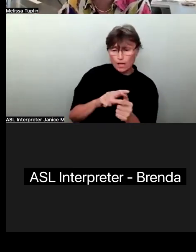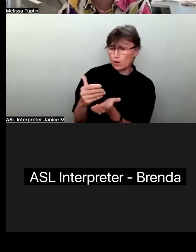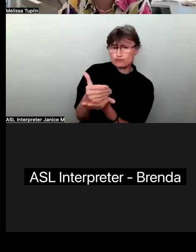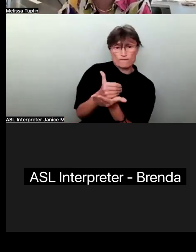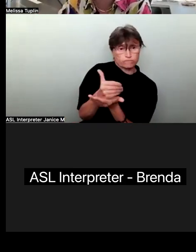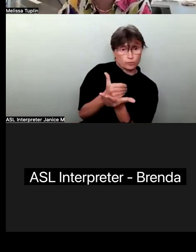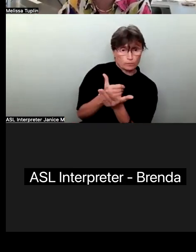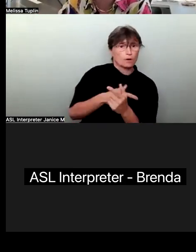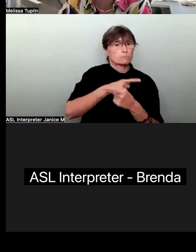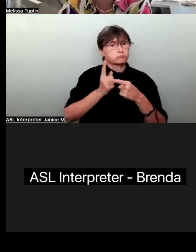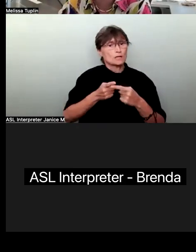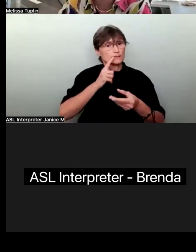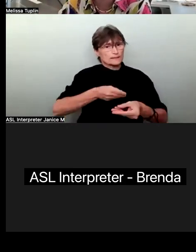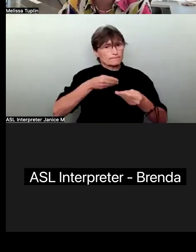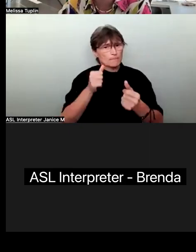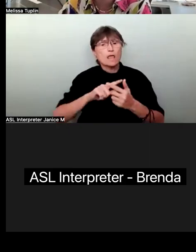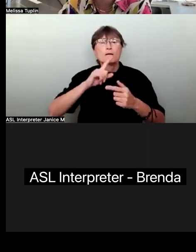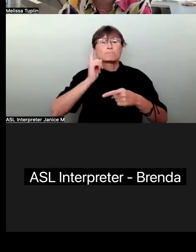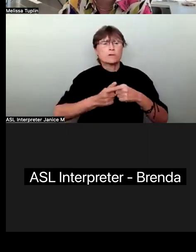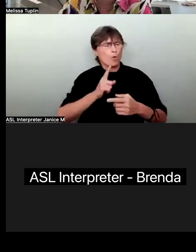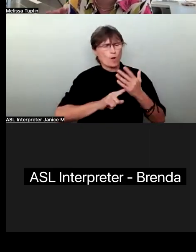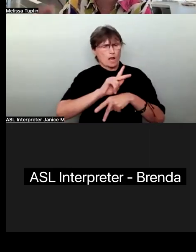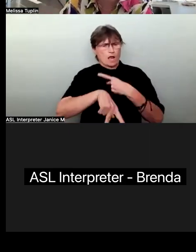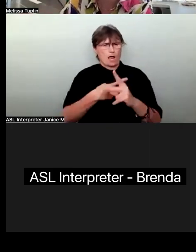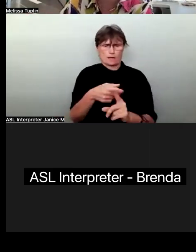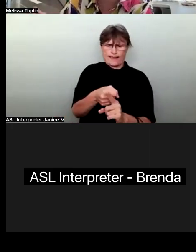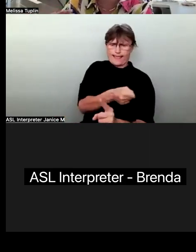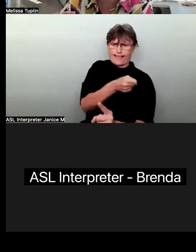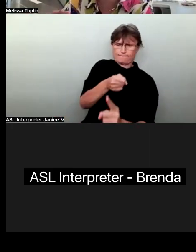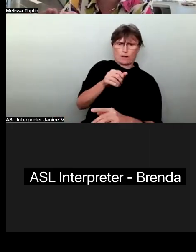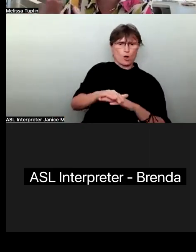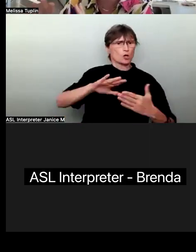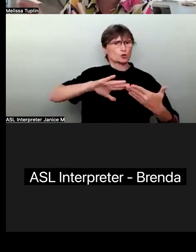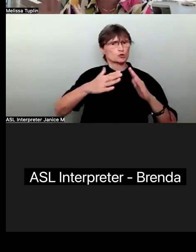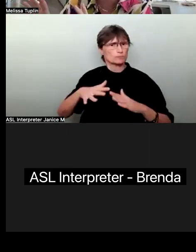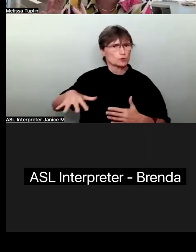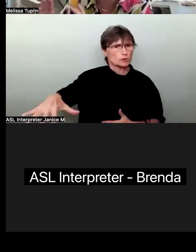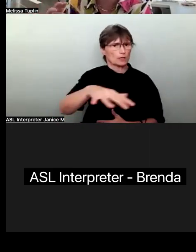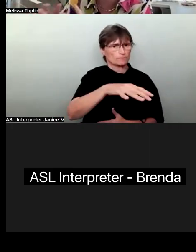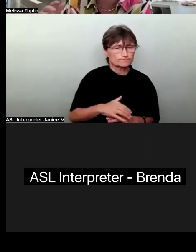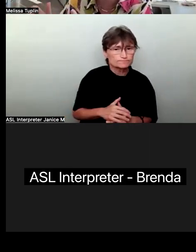amount of its activities in the community. This rating does not garner any additional